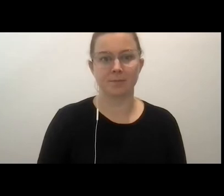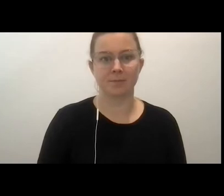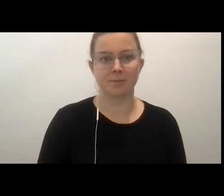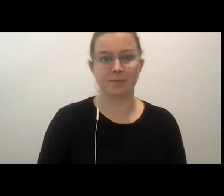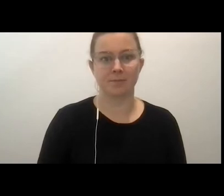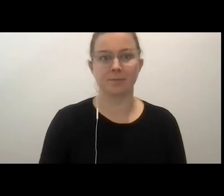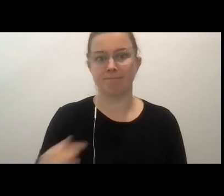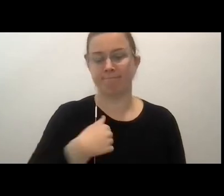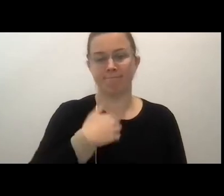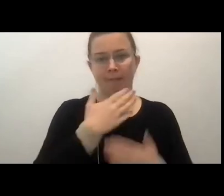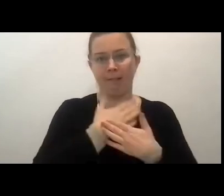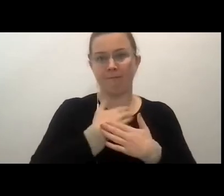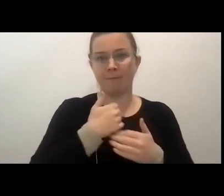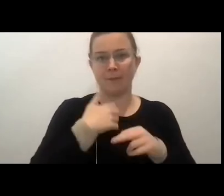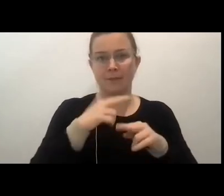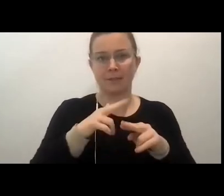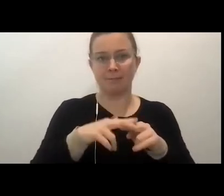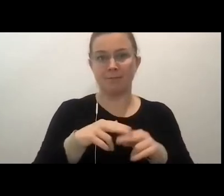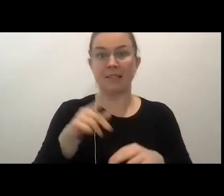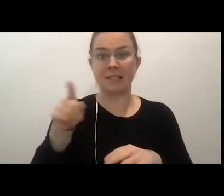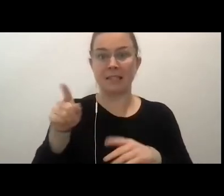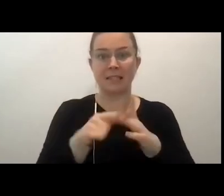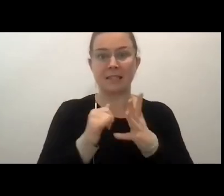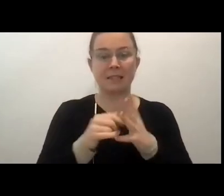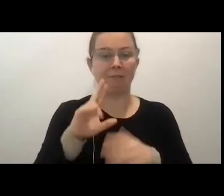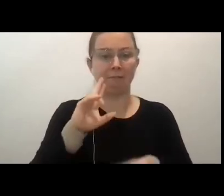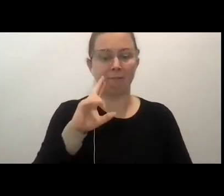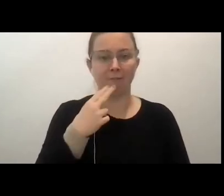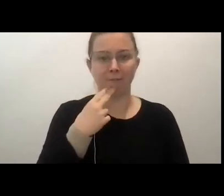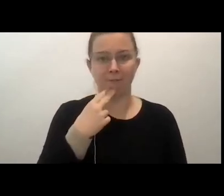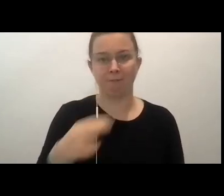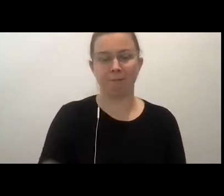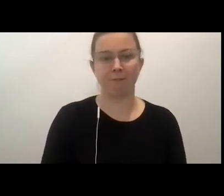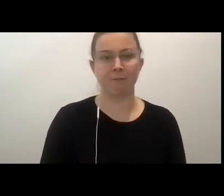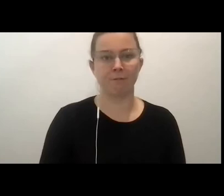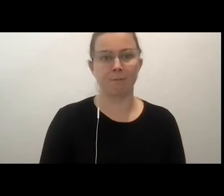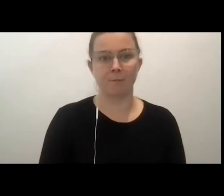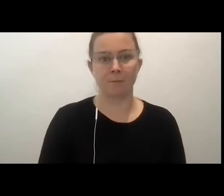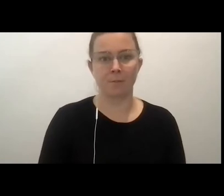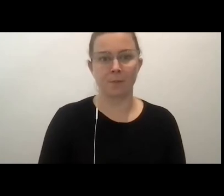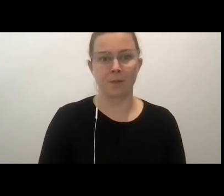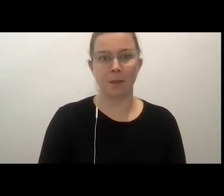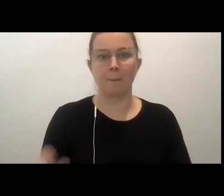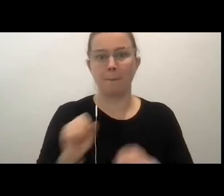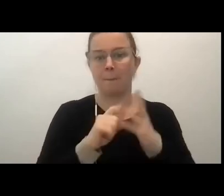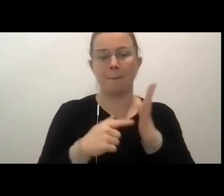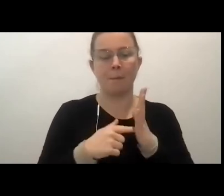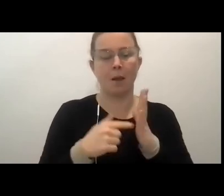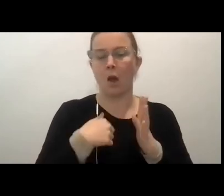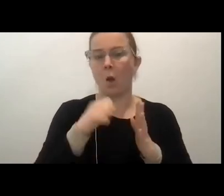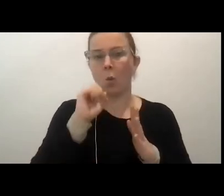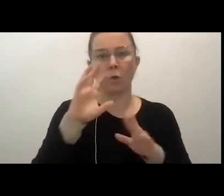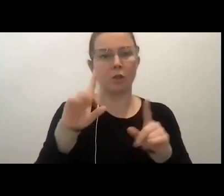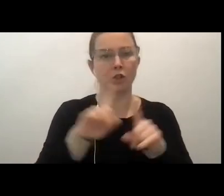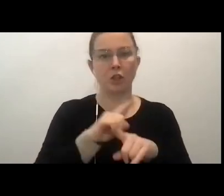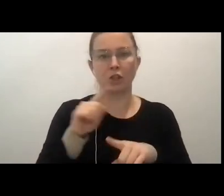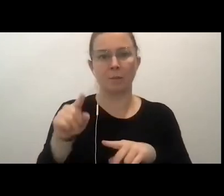i love my daddy he is deaf but I wouldn't change him for the whole